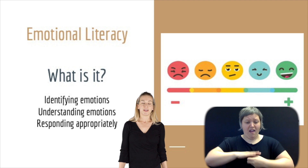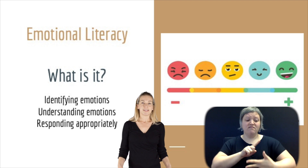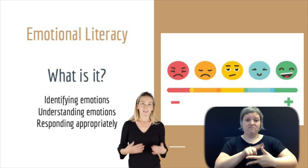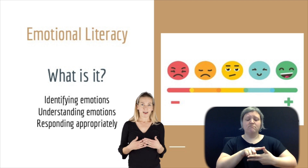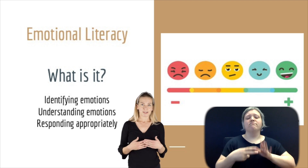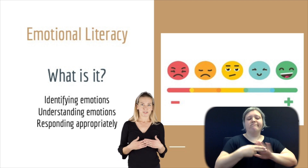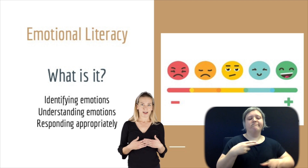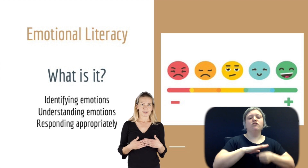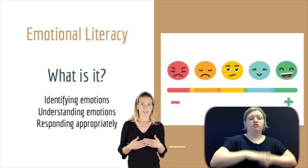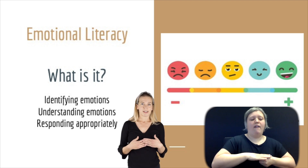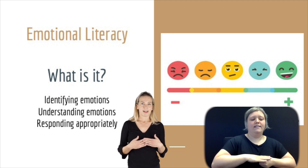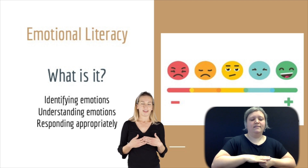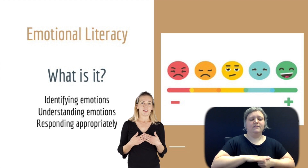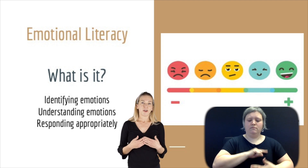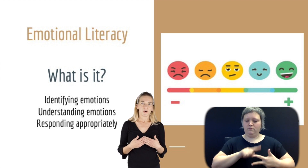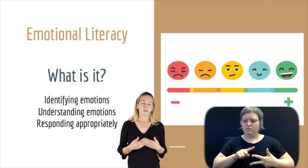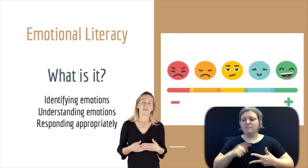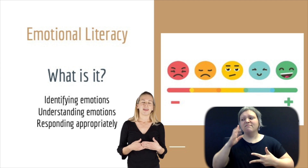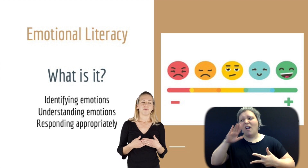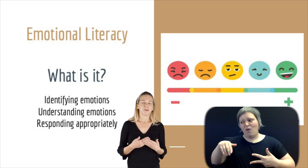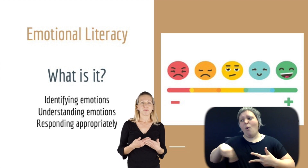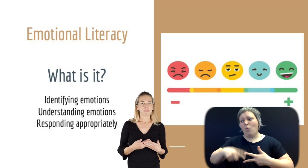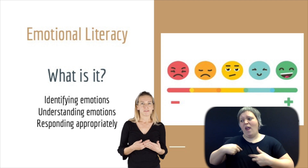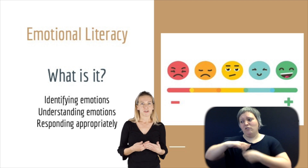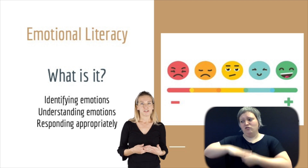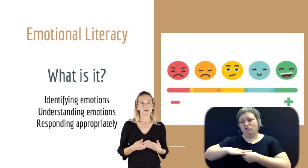You can identify as stressed and then know that when those moments of stress you don't